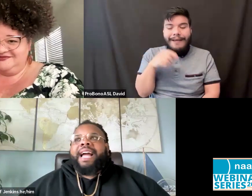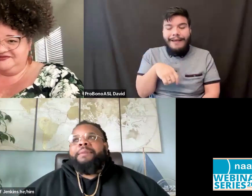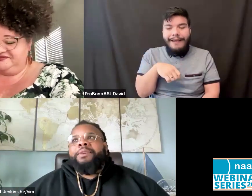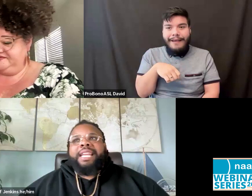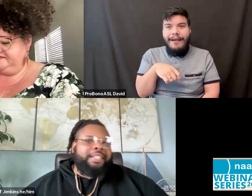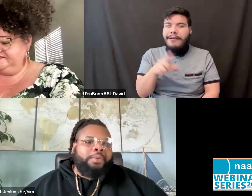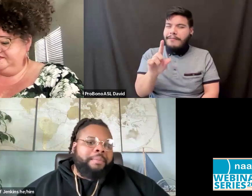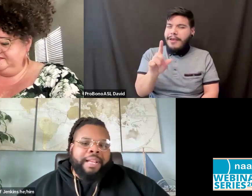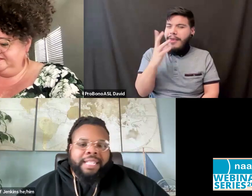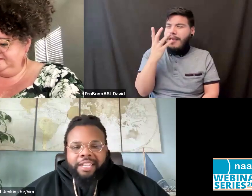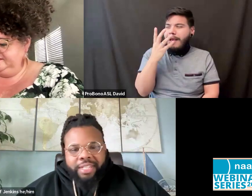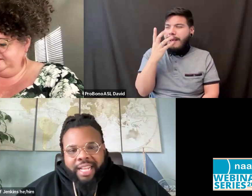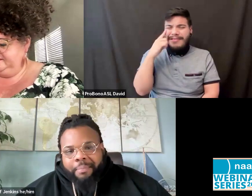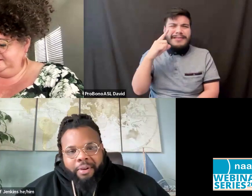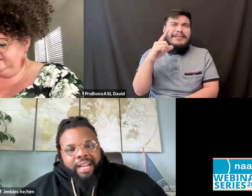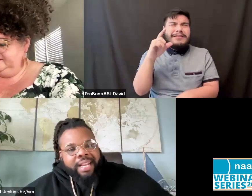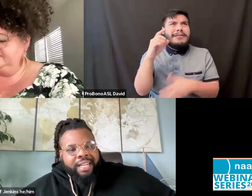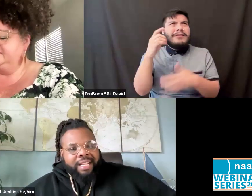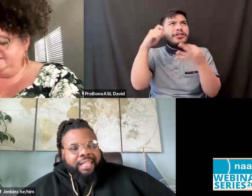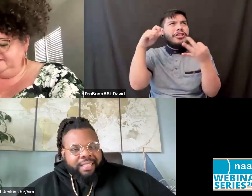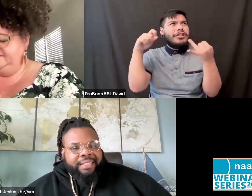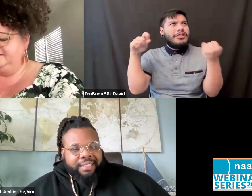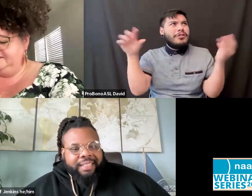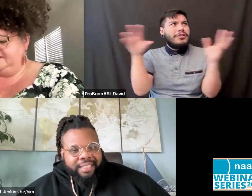I have which like 20 plus countries at that point.